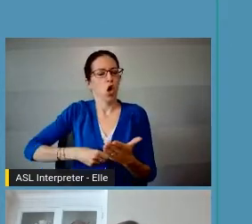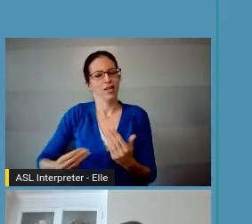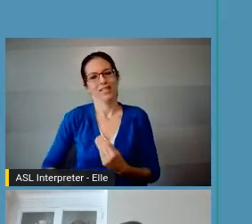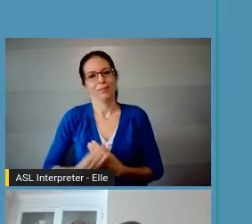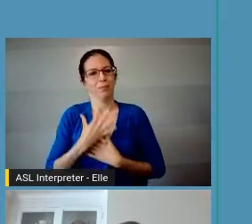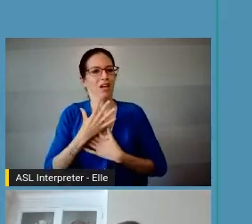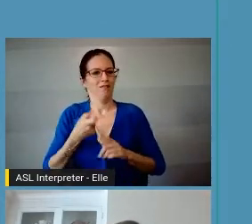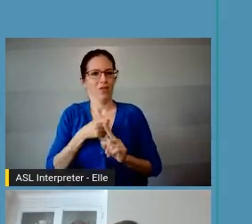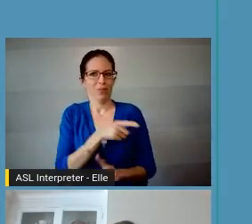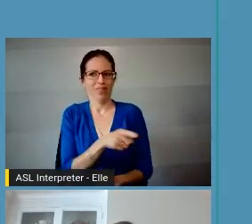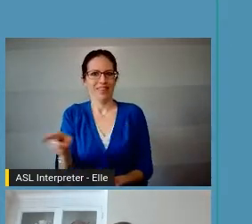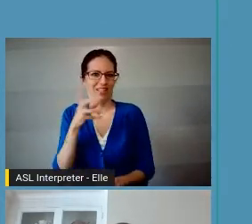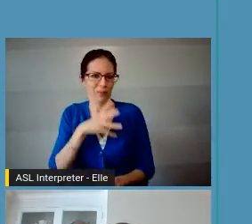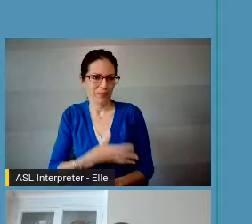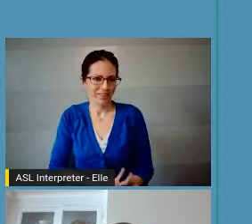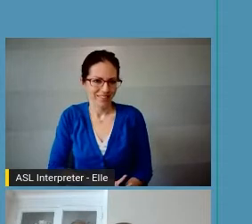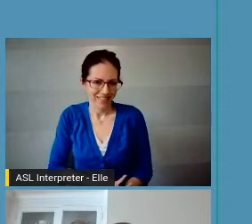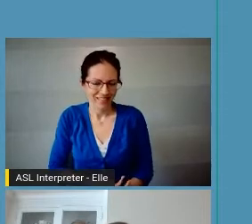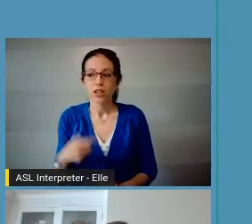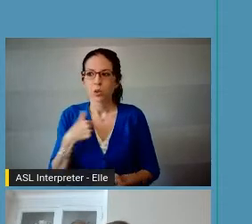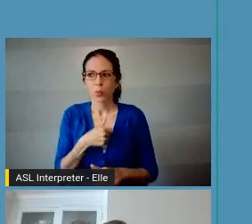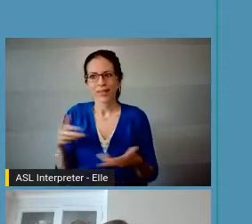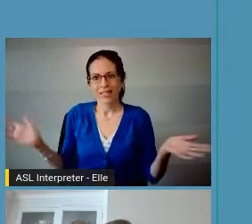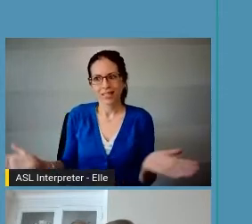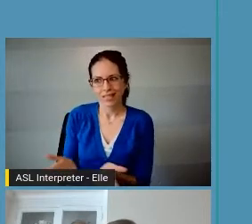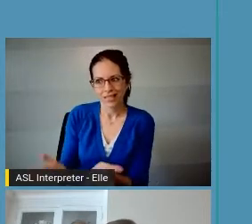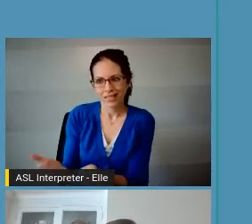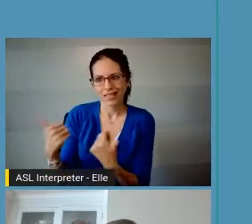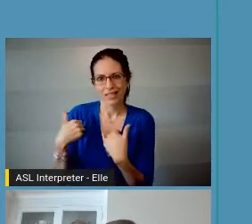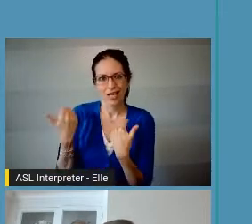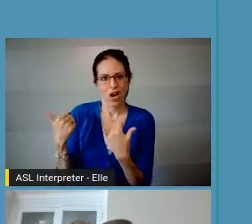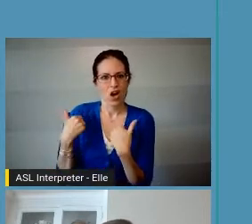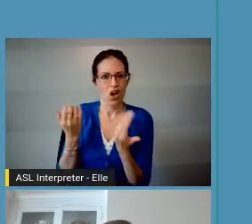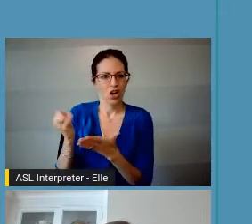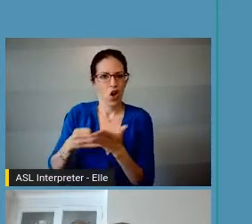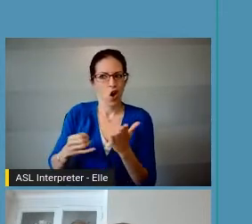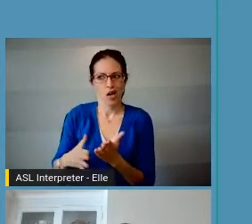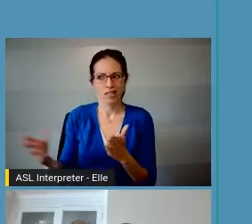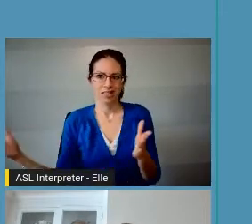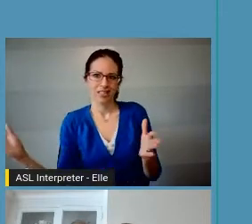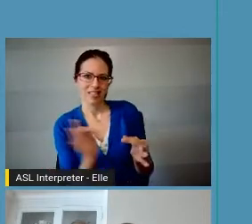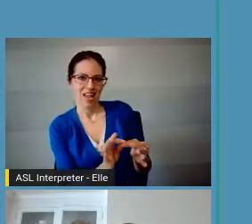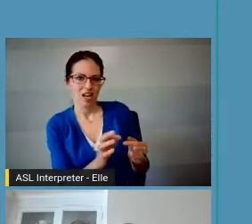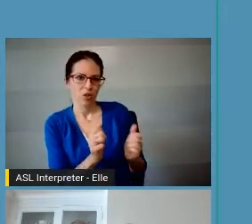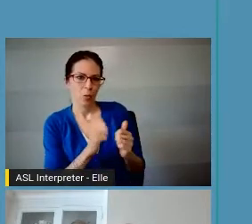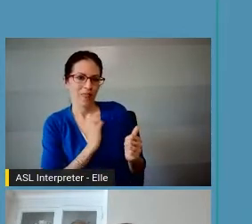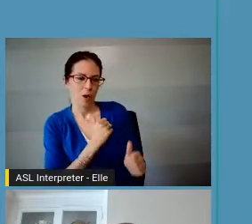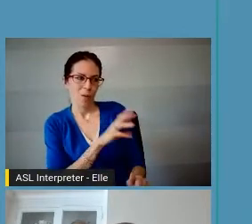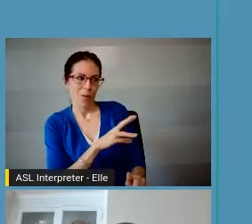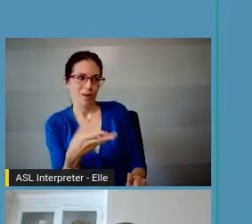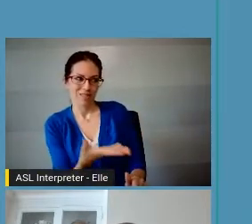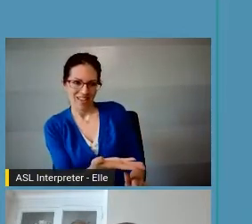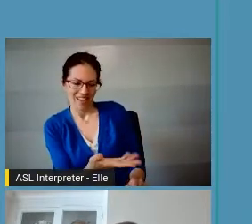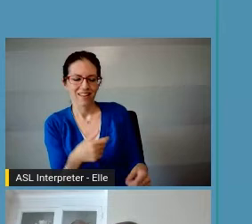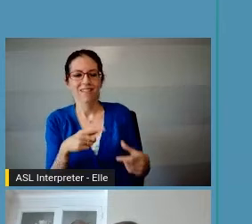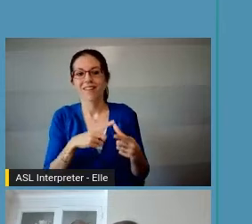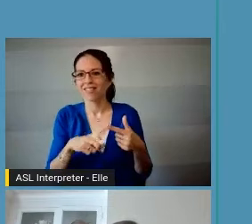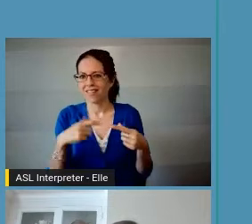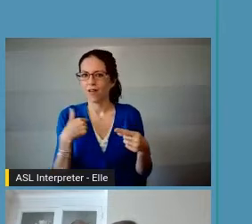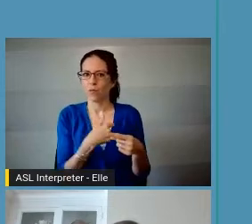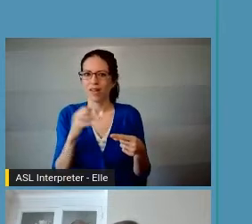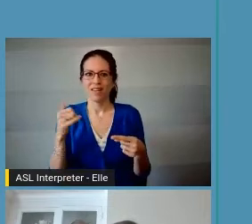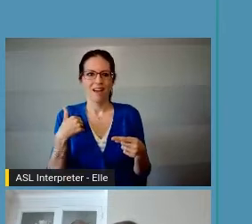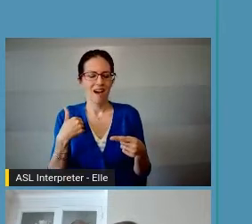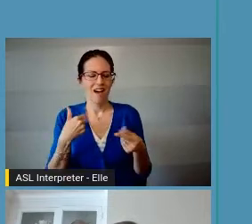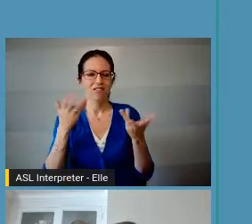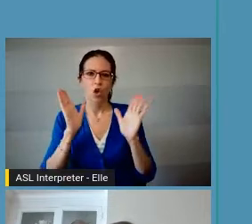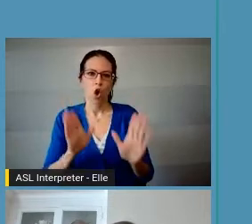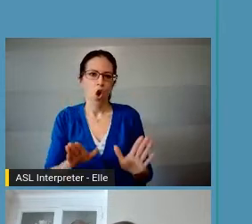Where engaging young people well website and then we have this terrific website to showcase